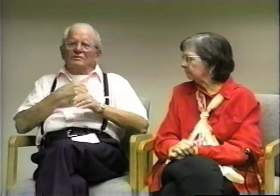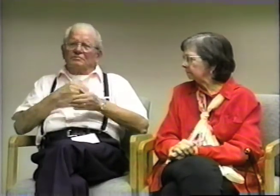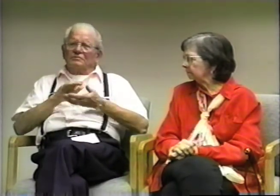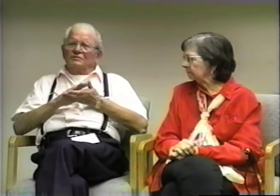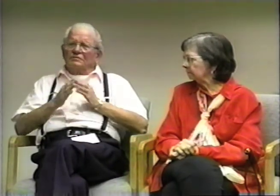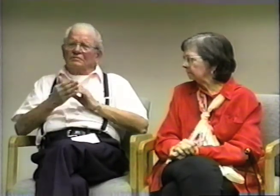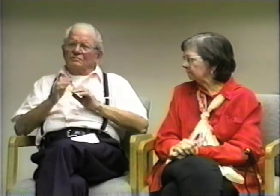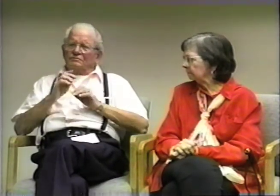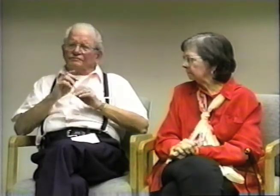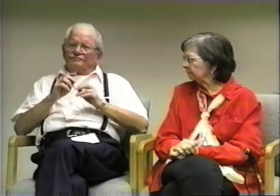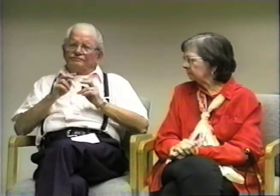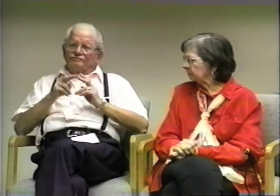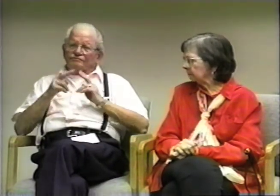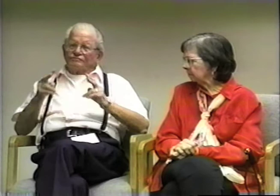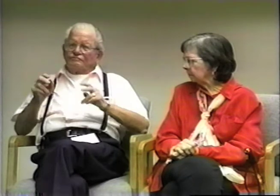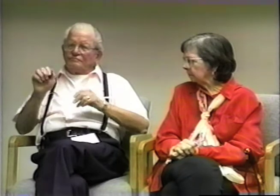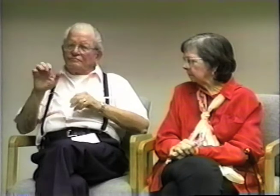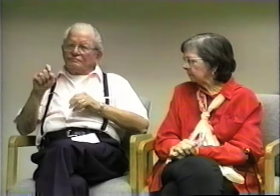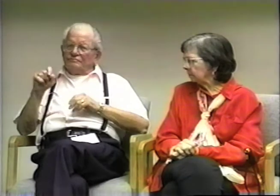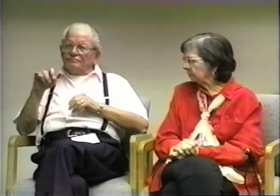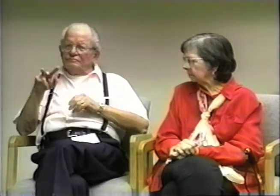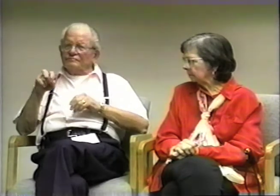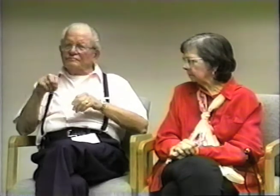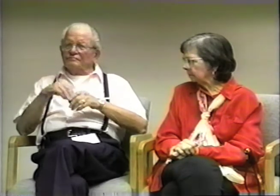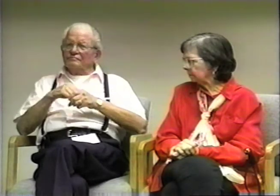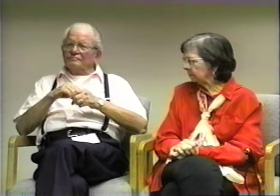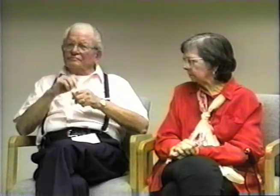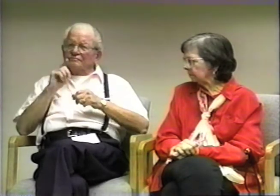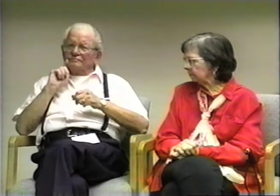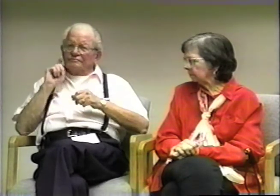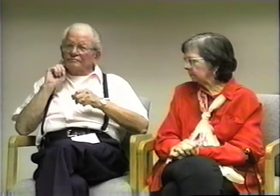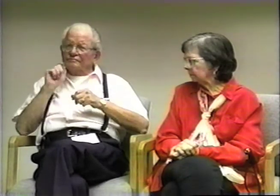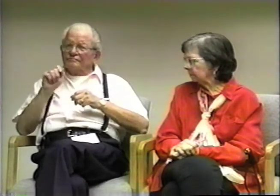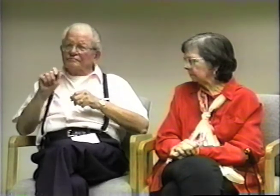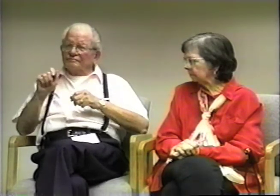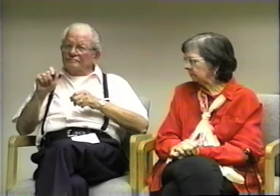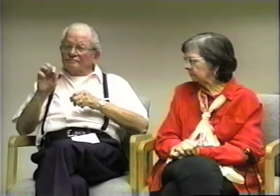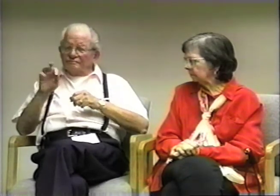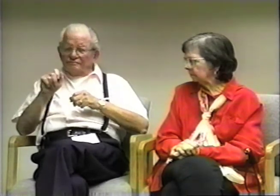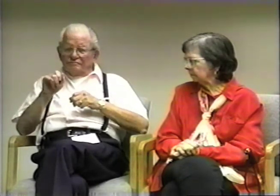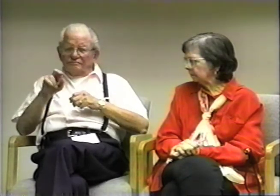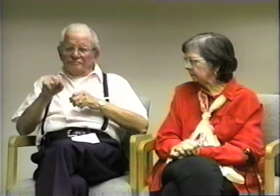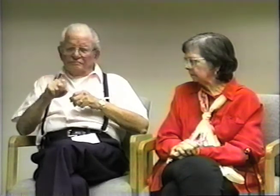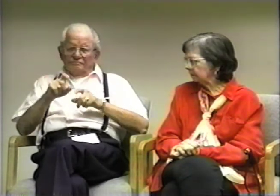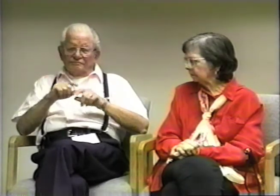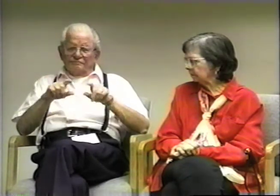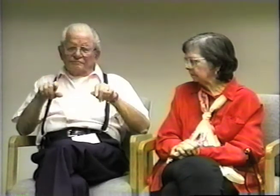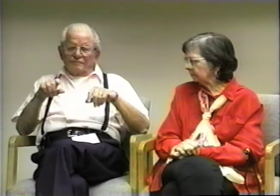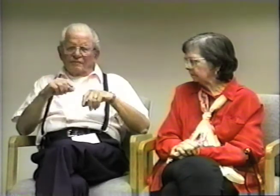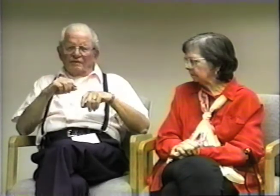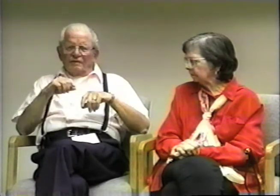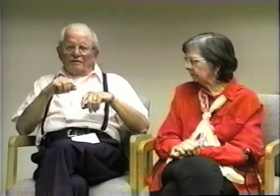I remember before I became widely active in Deaf affairs,